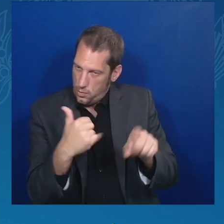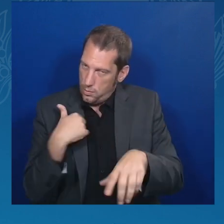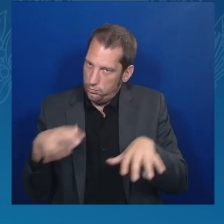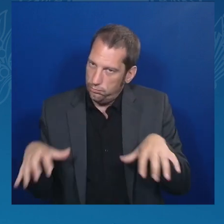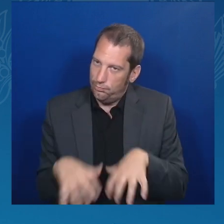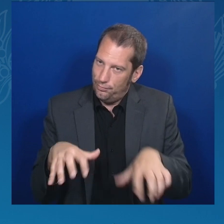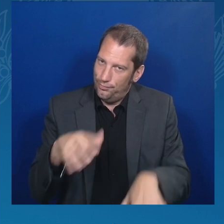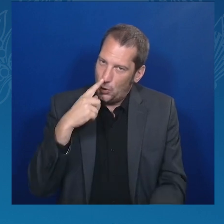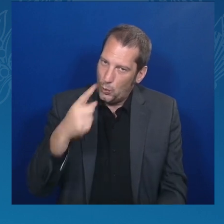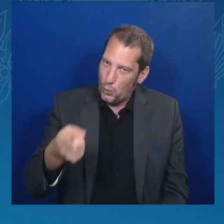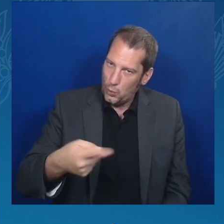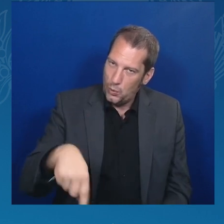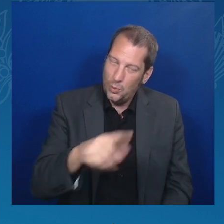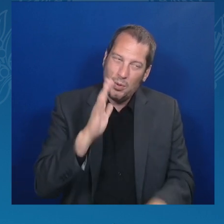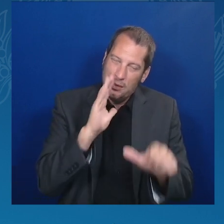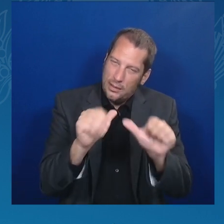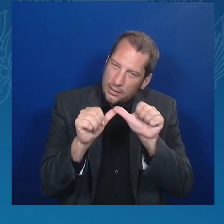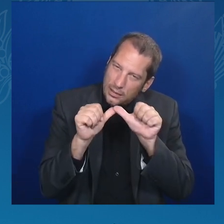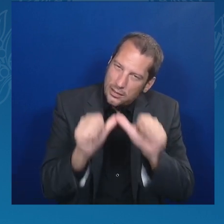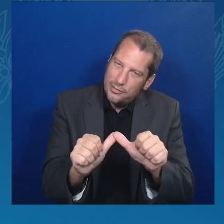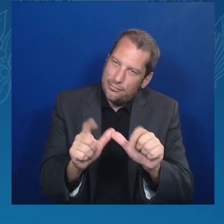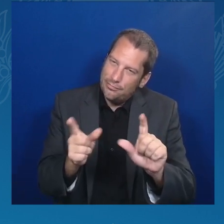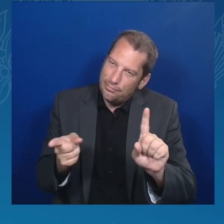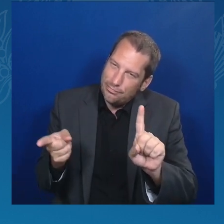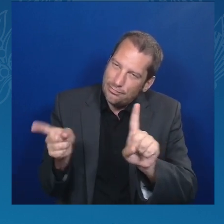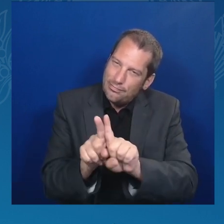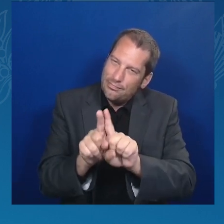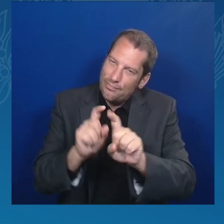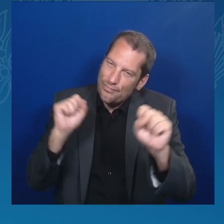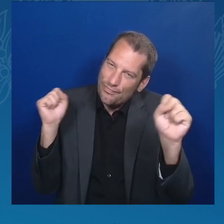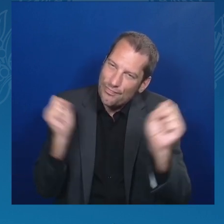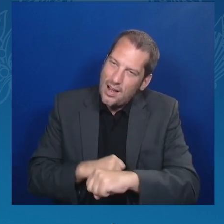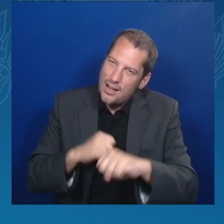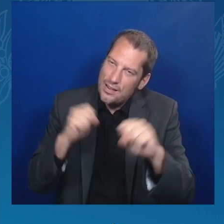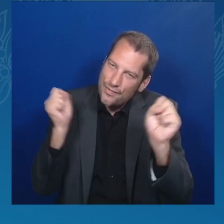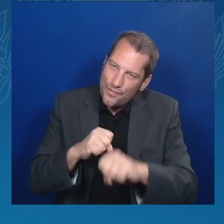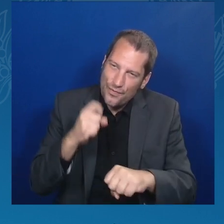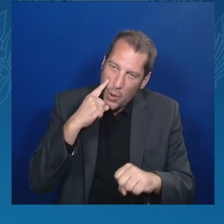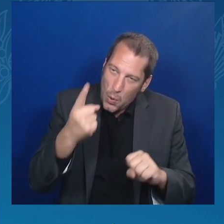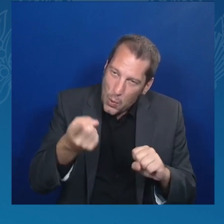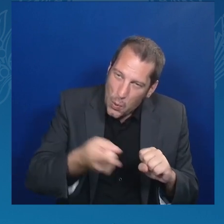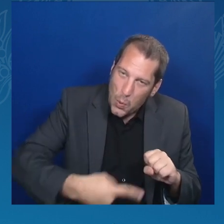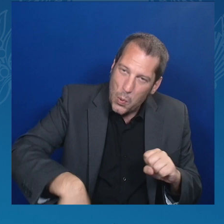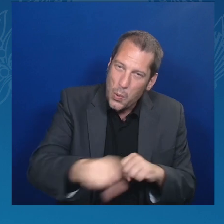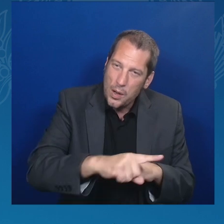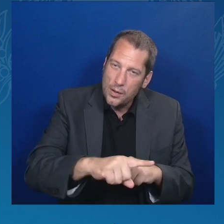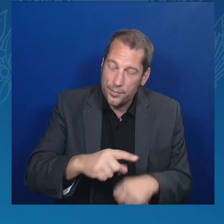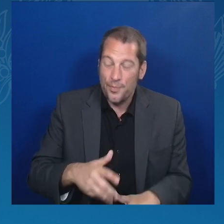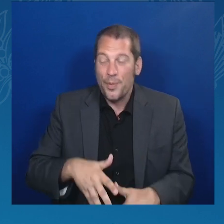On the other hand, Donald Trump has made it clear time and time again --